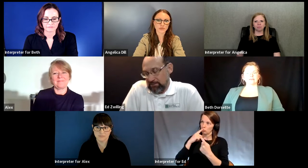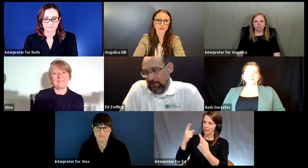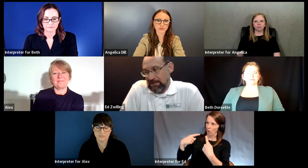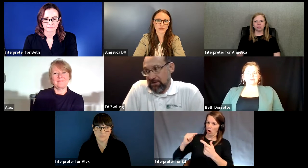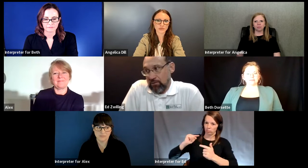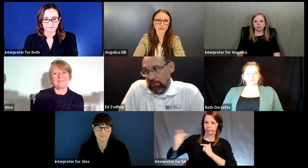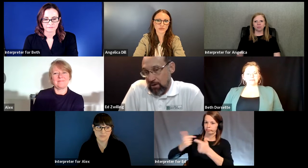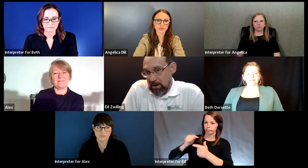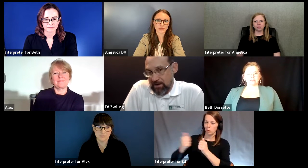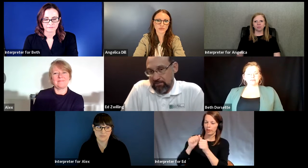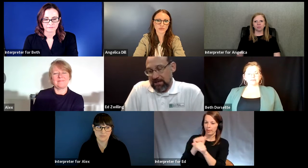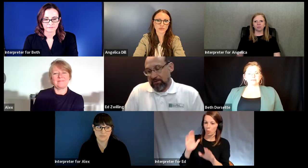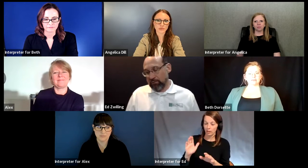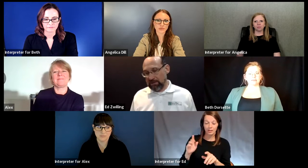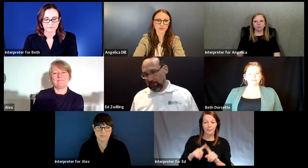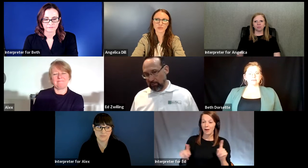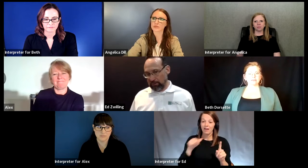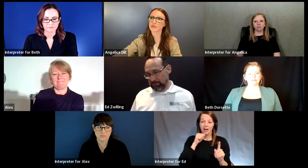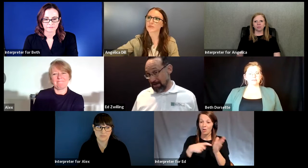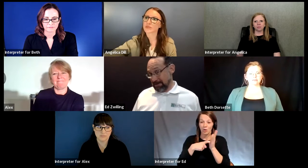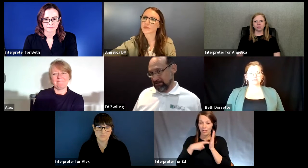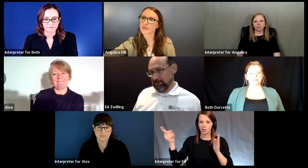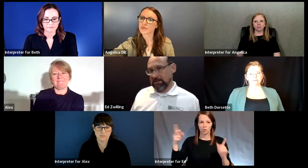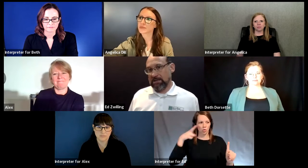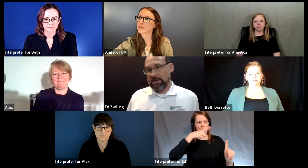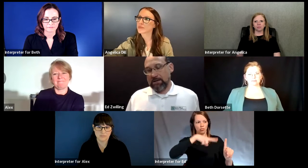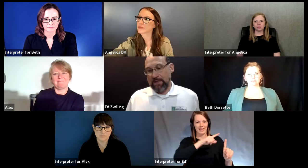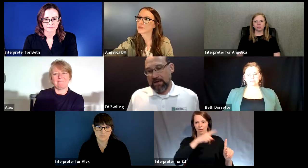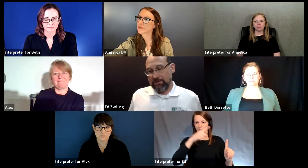But they don't require them to kind of read their employees' minds.